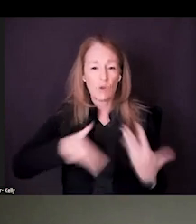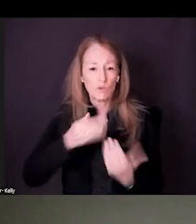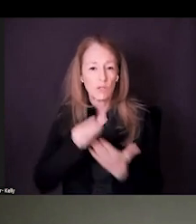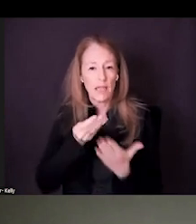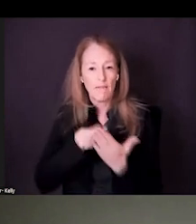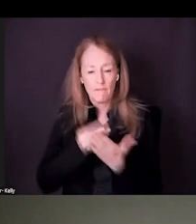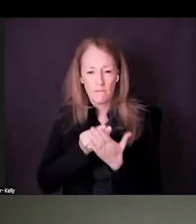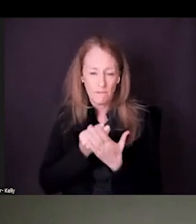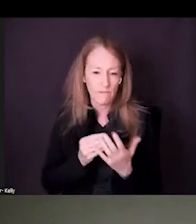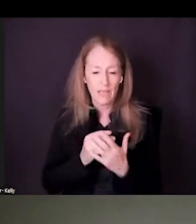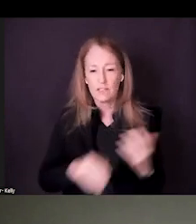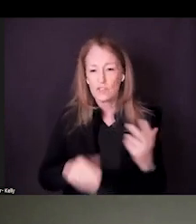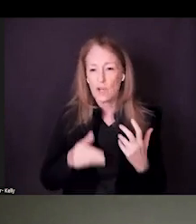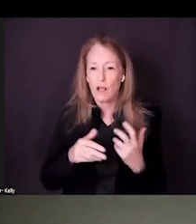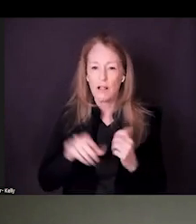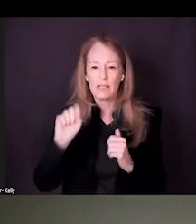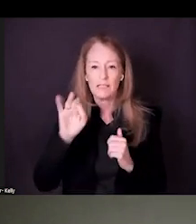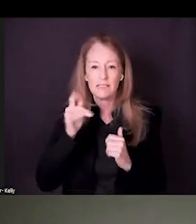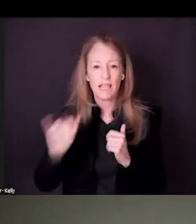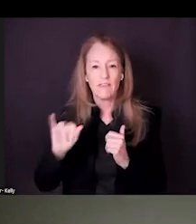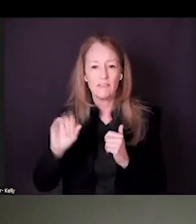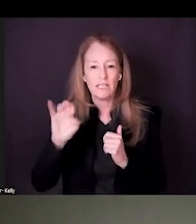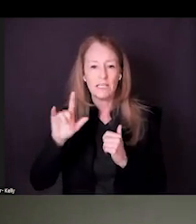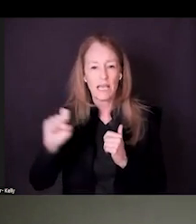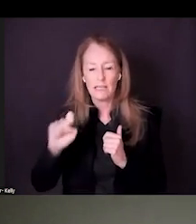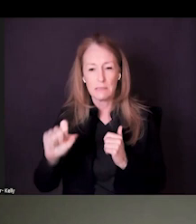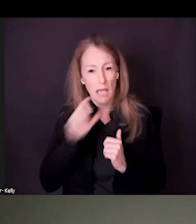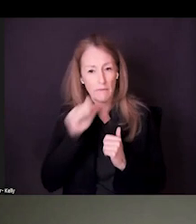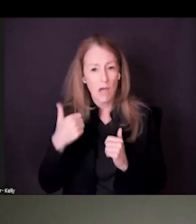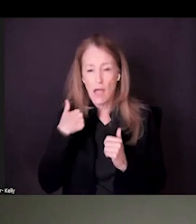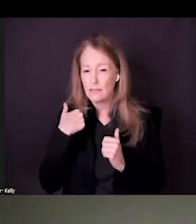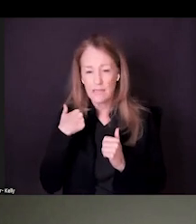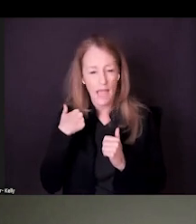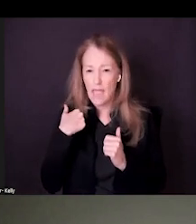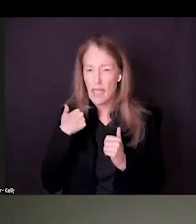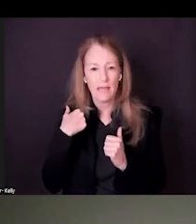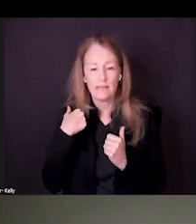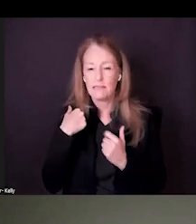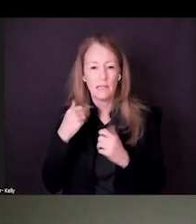NETS HAVE HAD SIGNIFICANT INCREASES IN SUICIDE. AS GOVERNMENTS